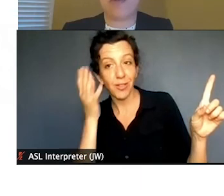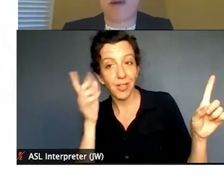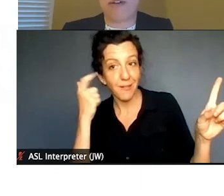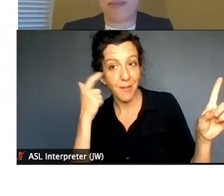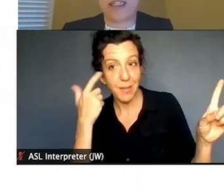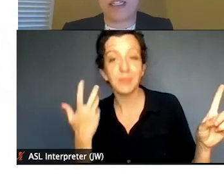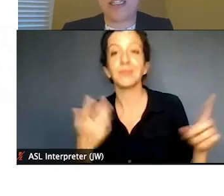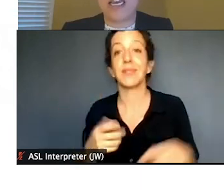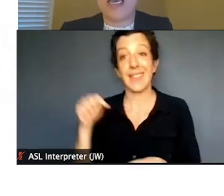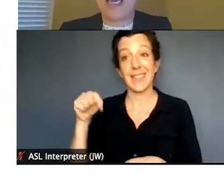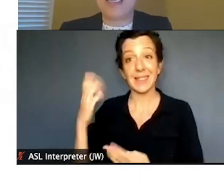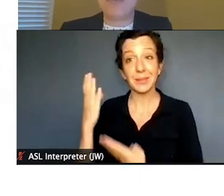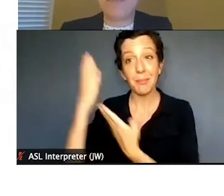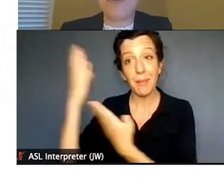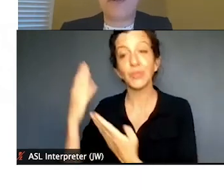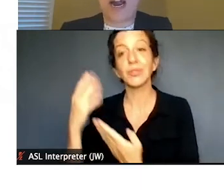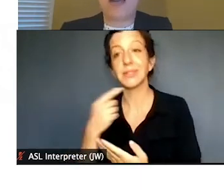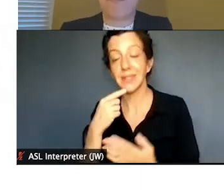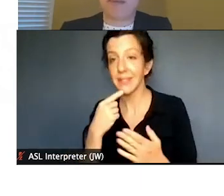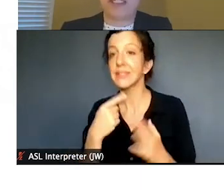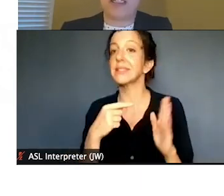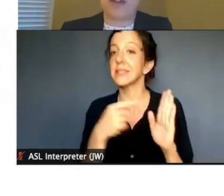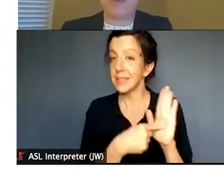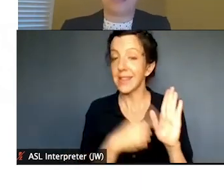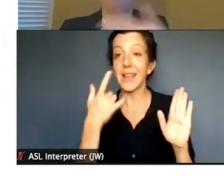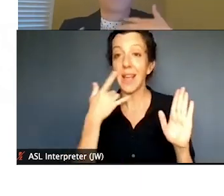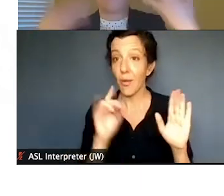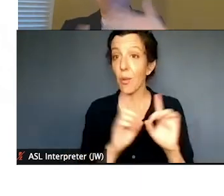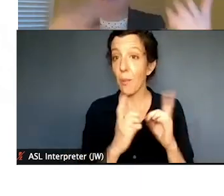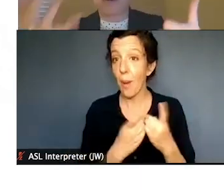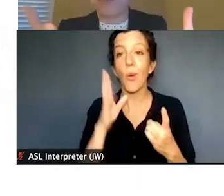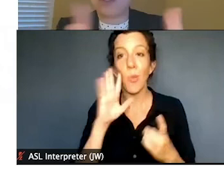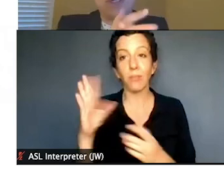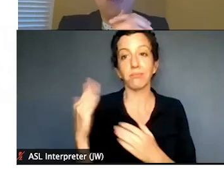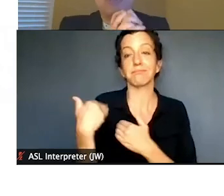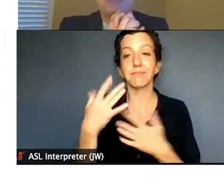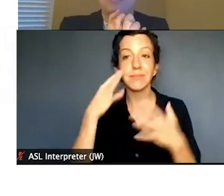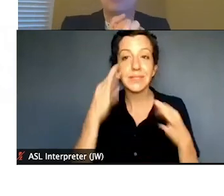as from other businesses. And they use it for a variety of purposes, including providing whatever service you're interested in,